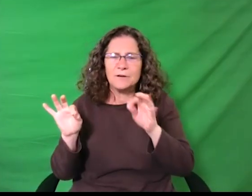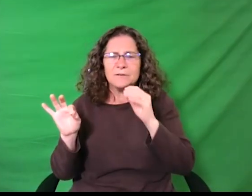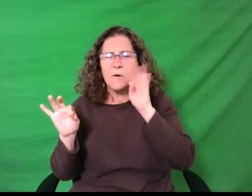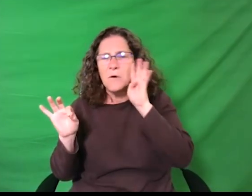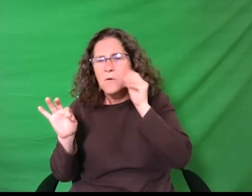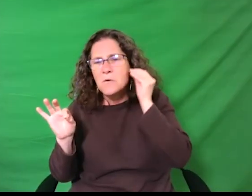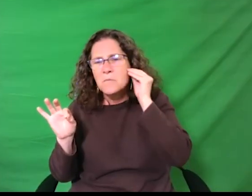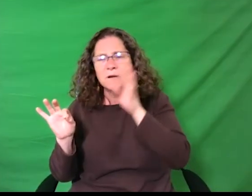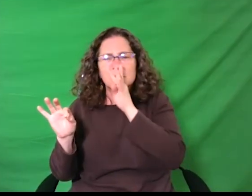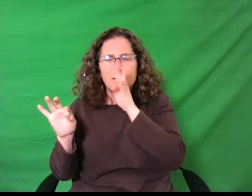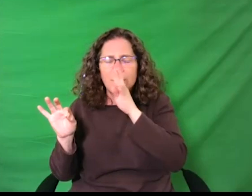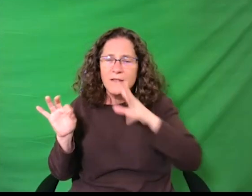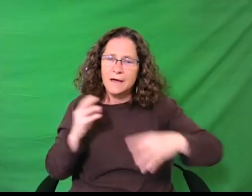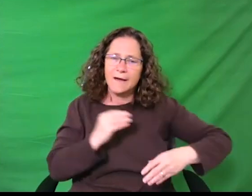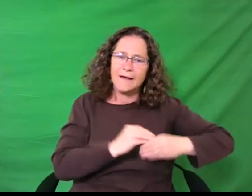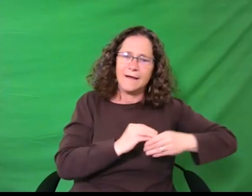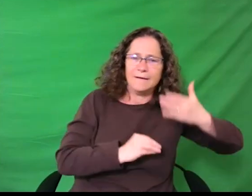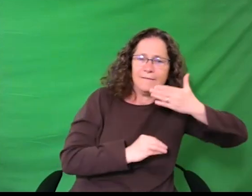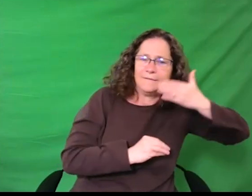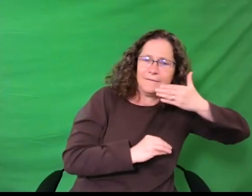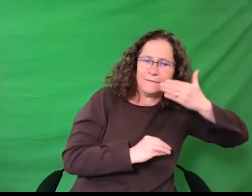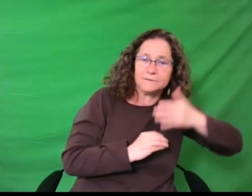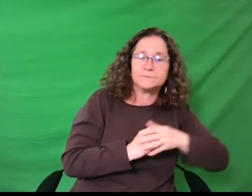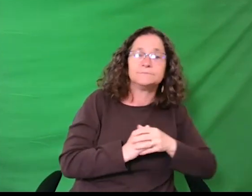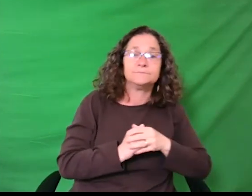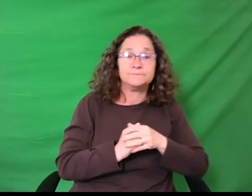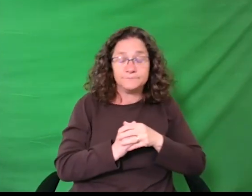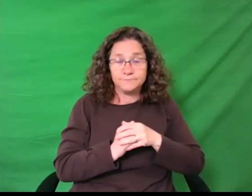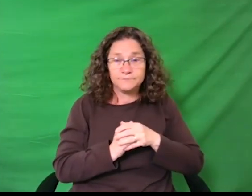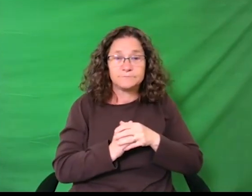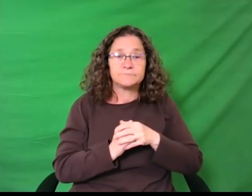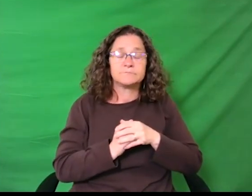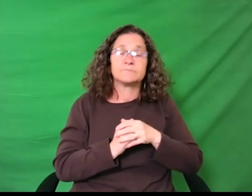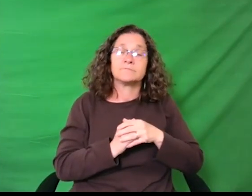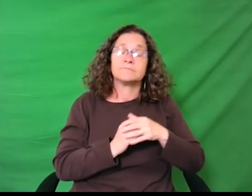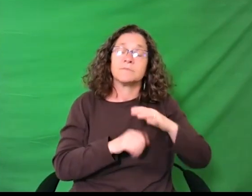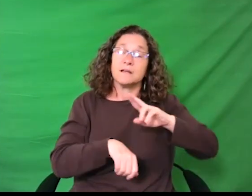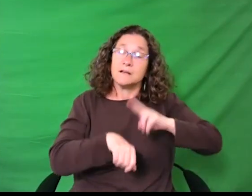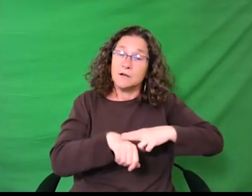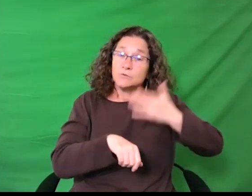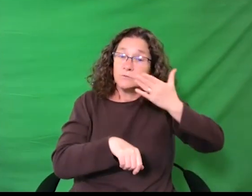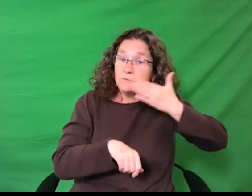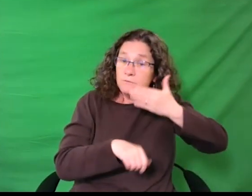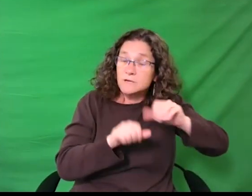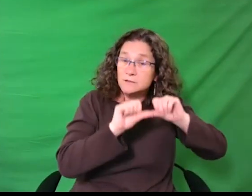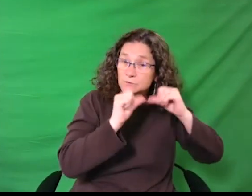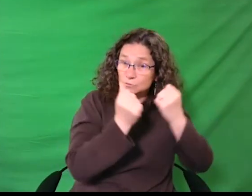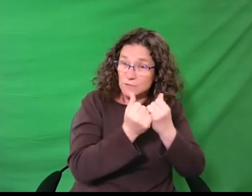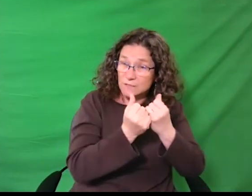The position of the National Cued Speech Association is multilingualism.